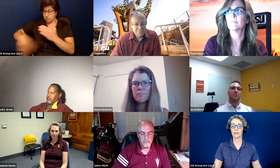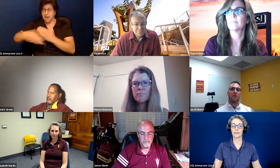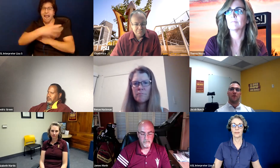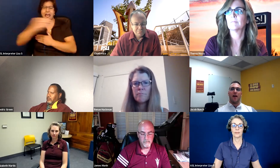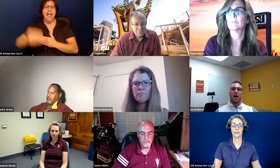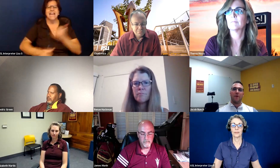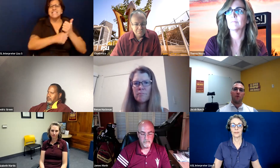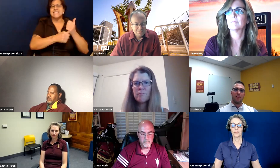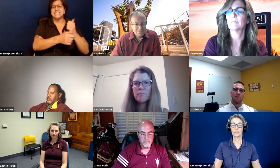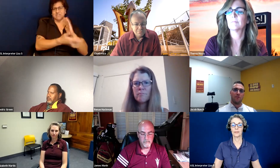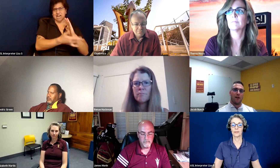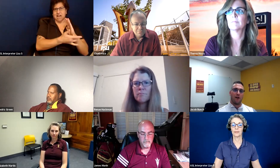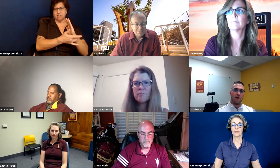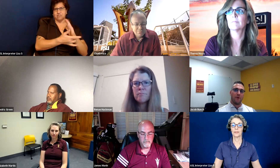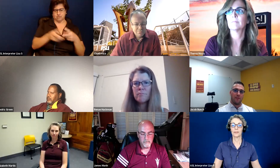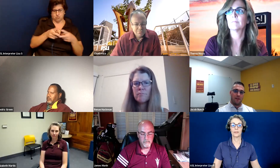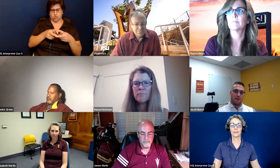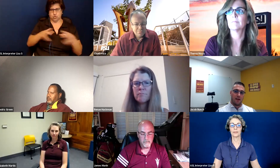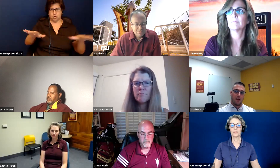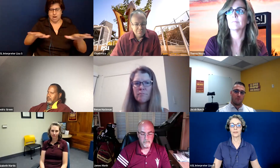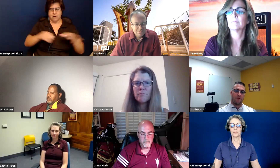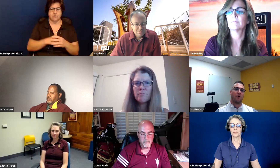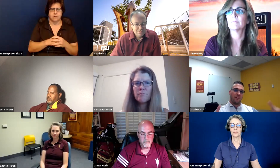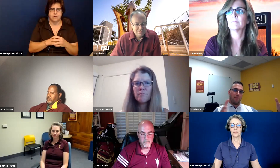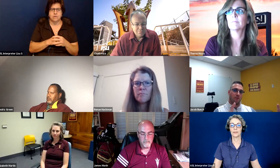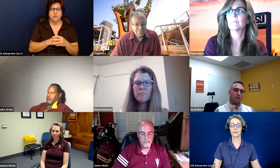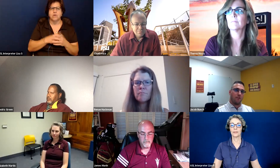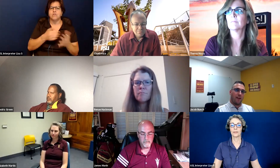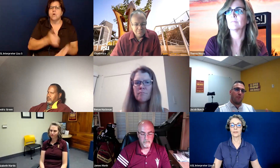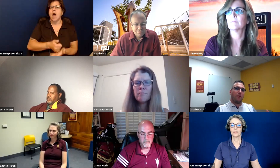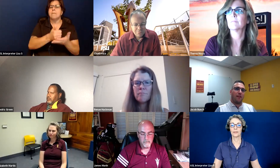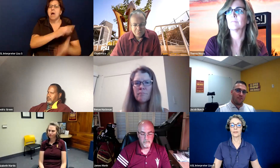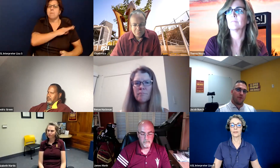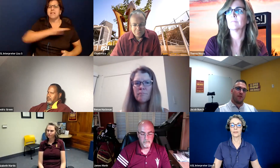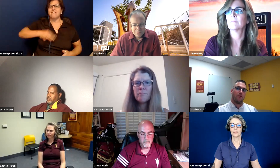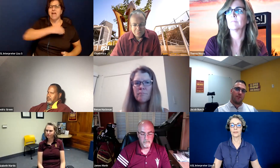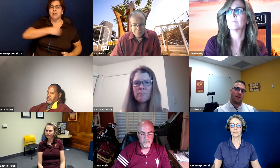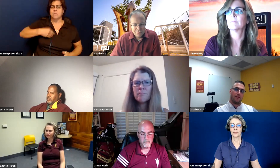So I'm helping the faculty member to understand the placement of those things